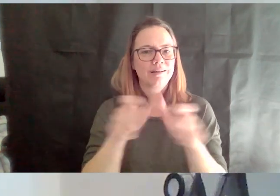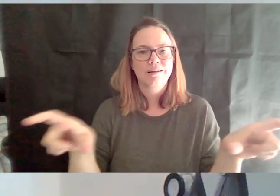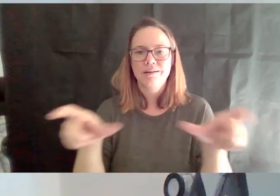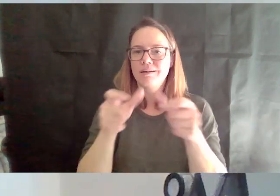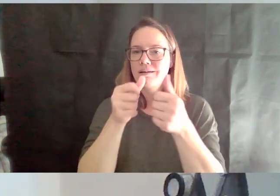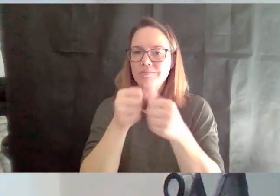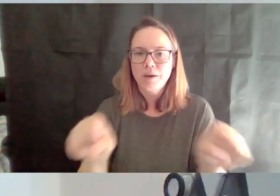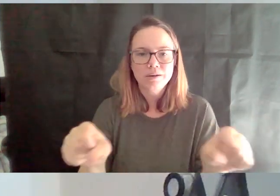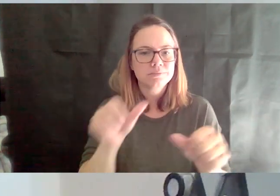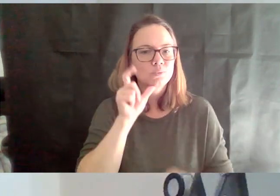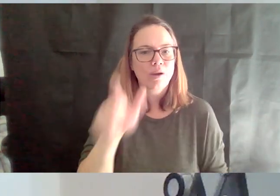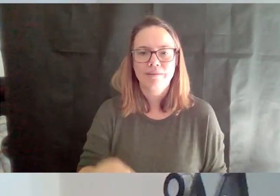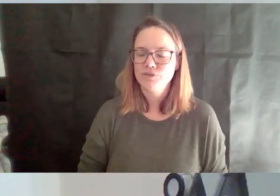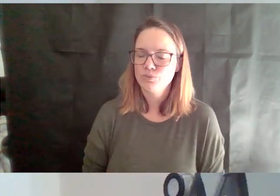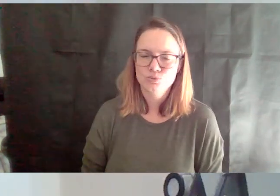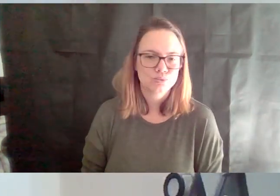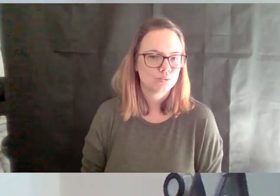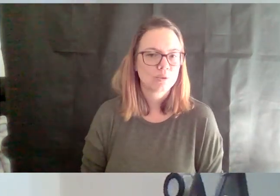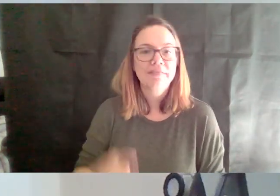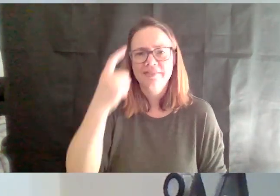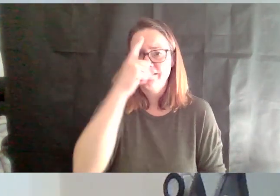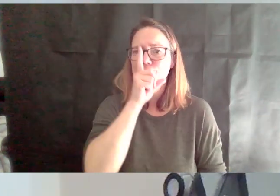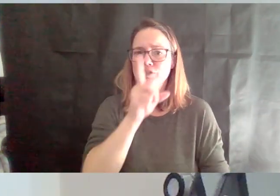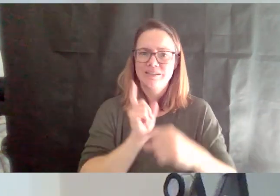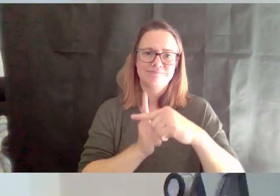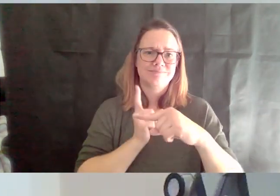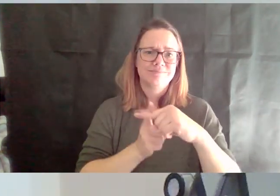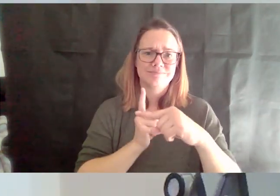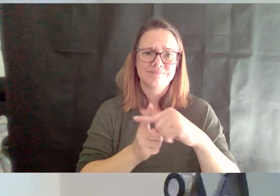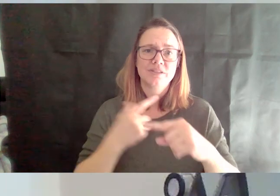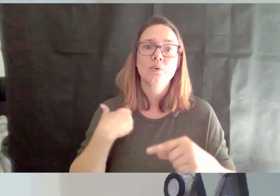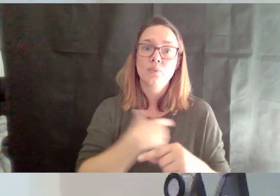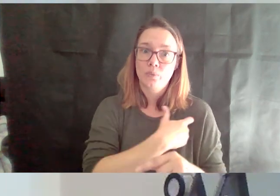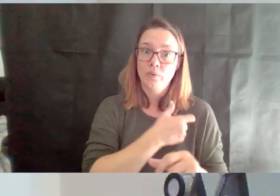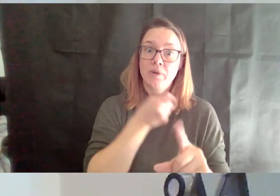But yeah, I think it's-- we've been pretty well impacted by it, I would say.